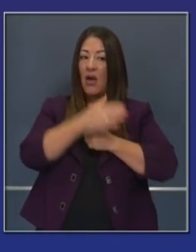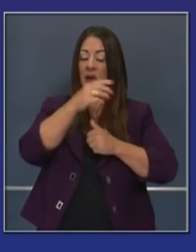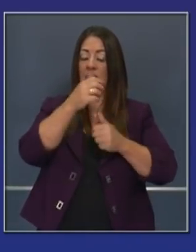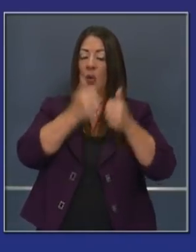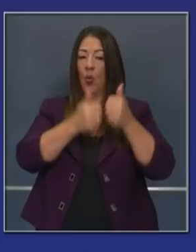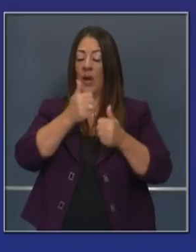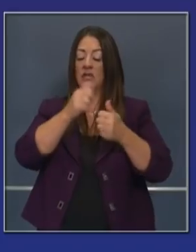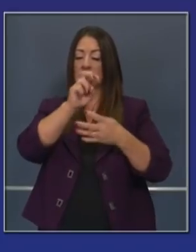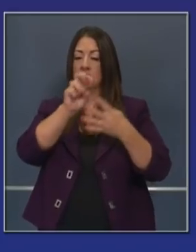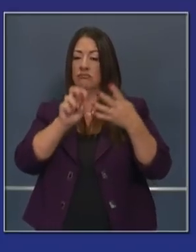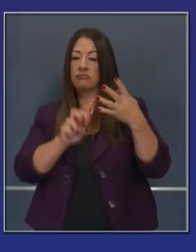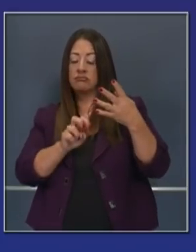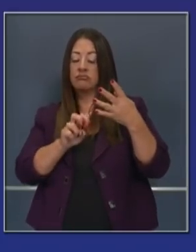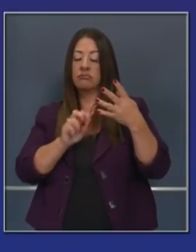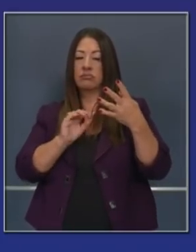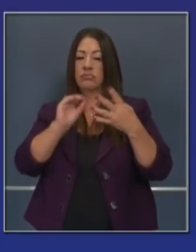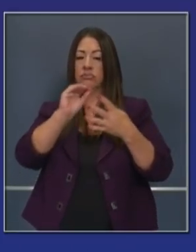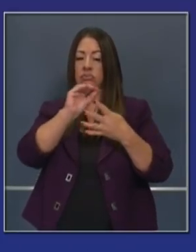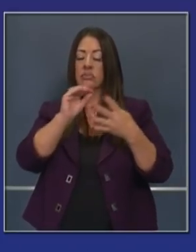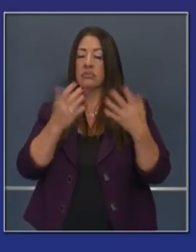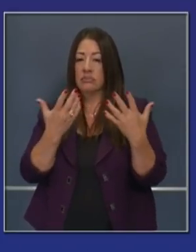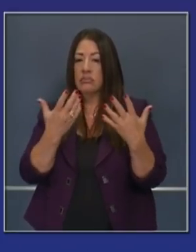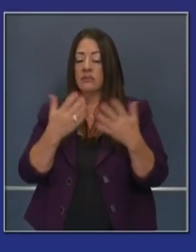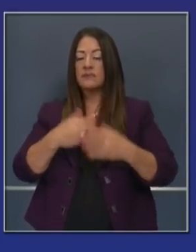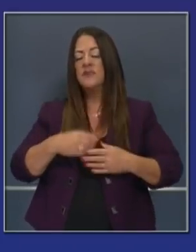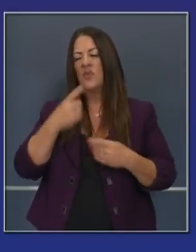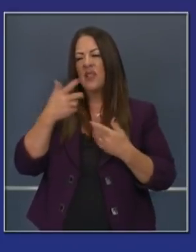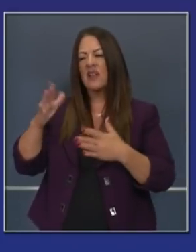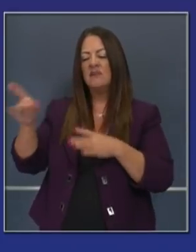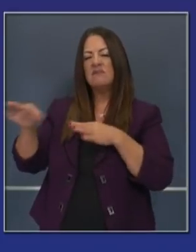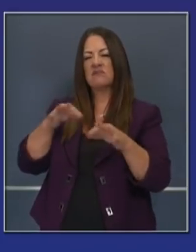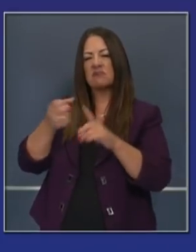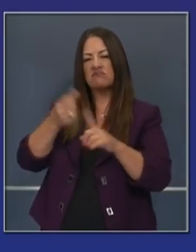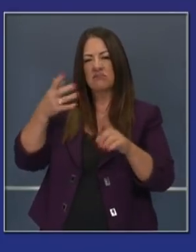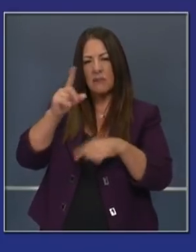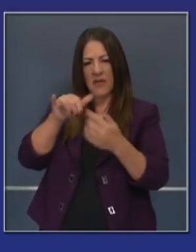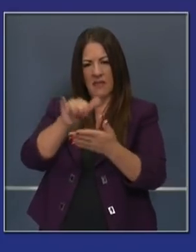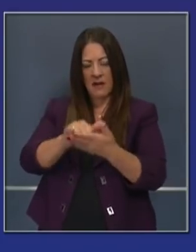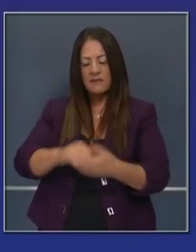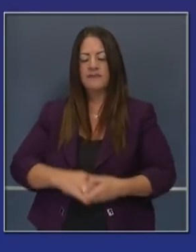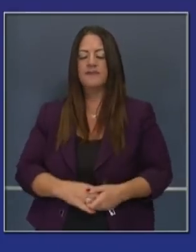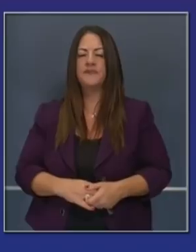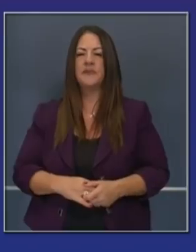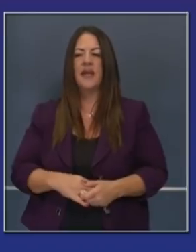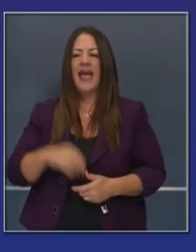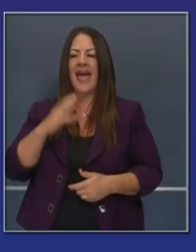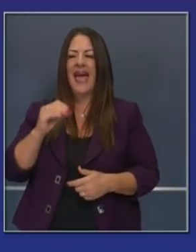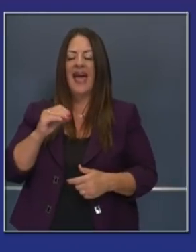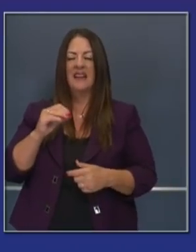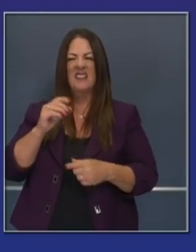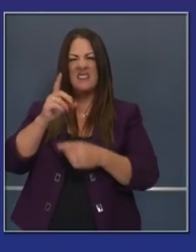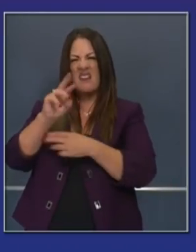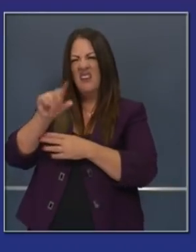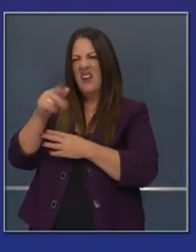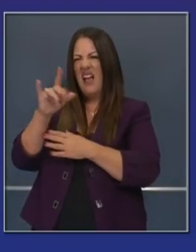OUT THE TIERED. THOSE COLOR CODED TIER STATUS. HE WILL TALK ABOUT THE MOVEMENT AND ALSO BE UPDATING ON SOME OF